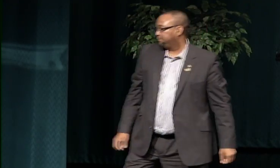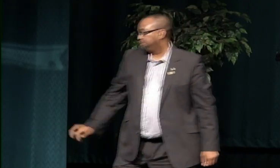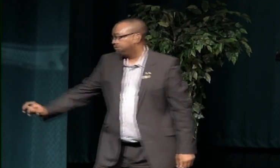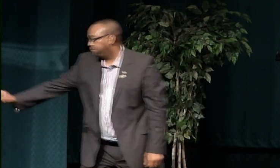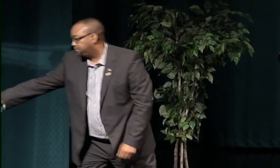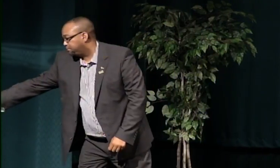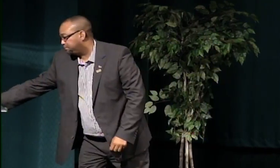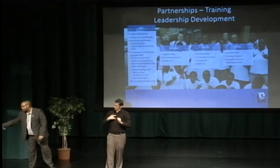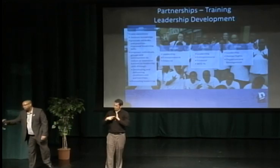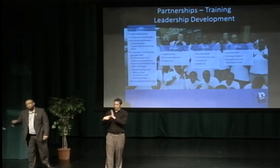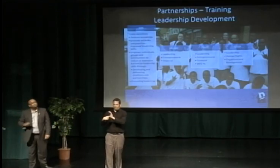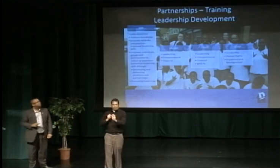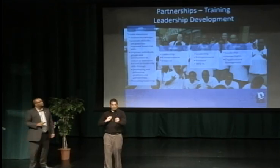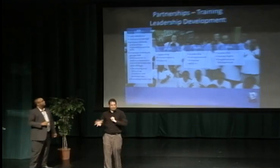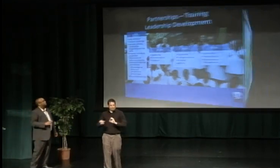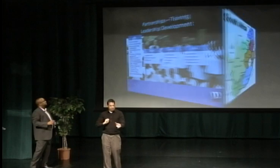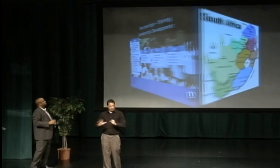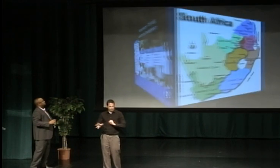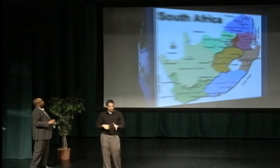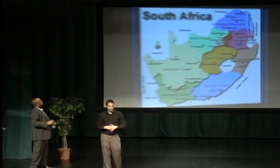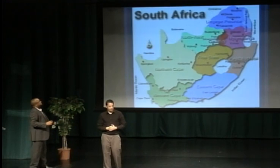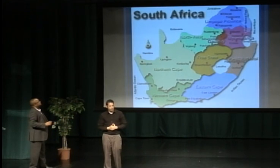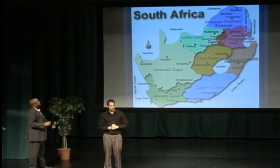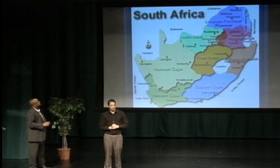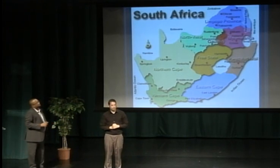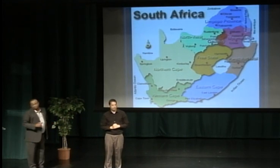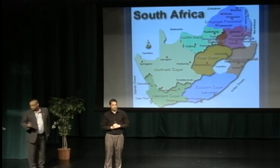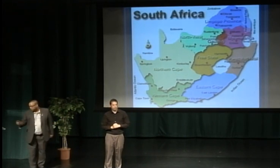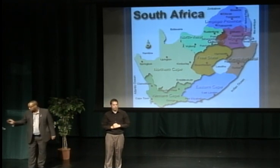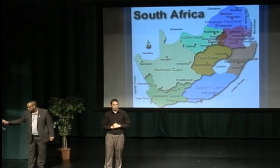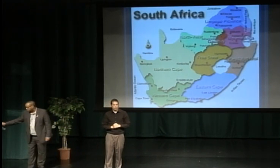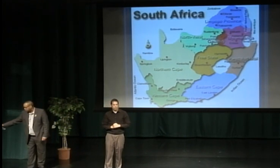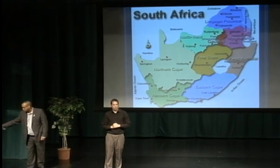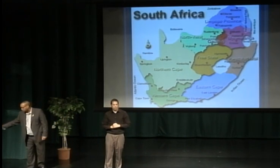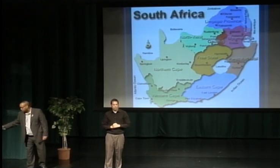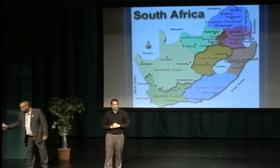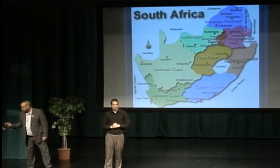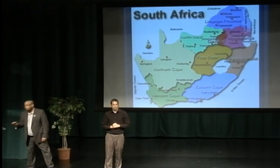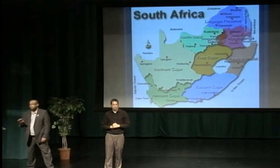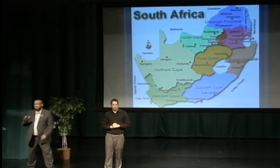without the experience that we had from Deaf President Now.